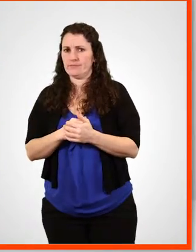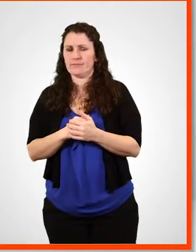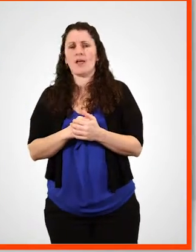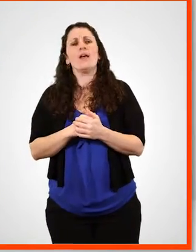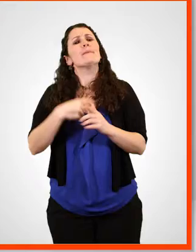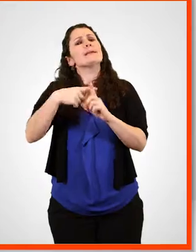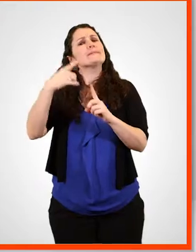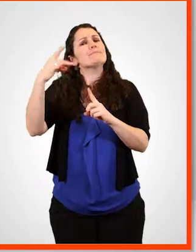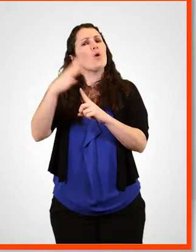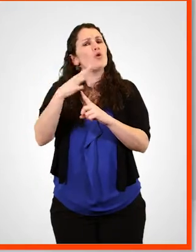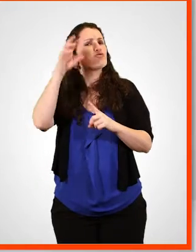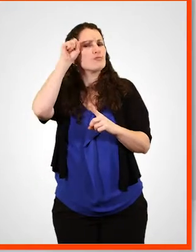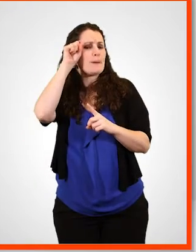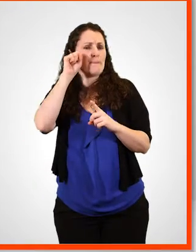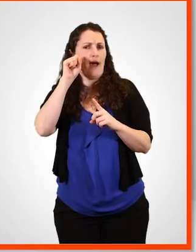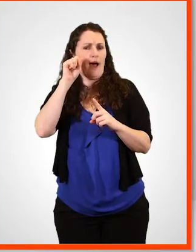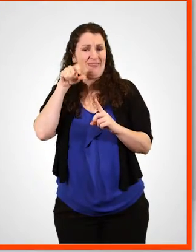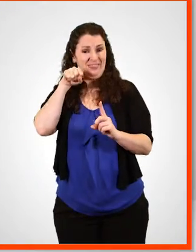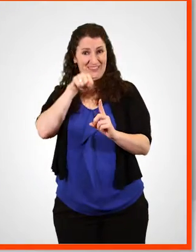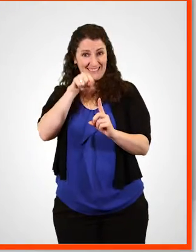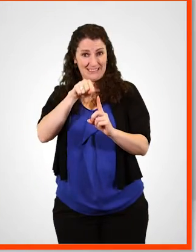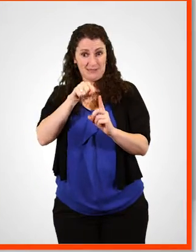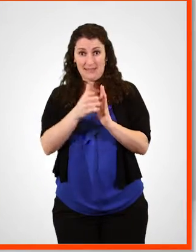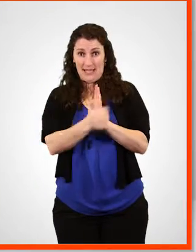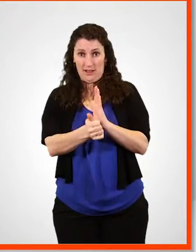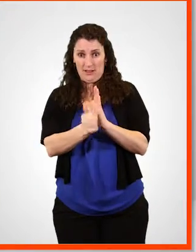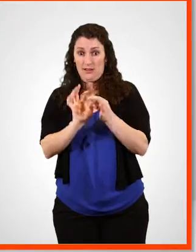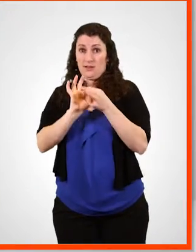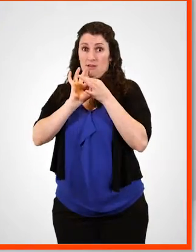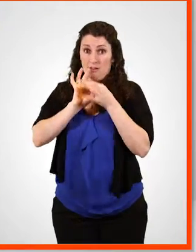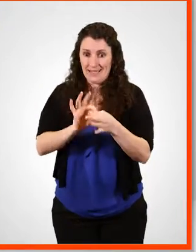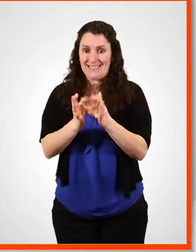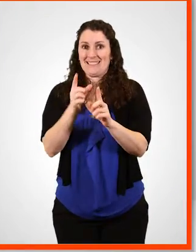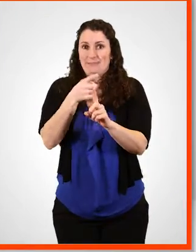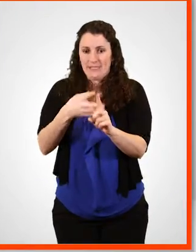So the example we sometimes use is - if I could spell it for you in the air